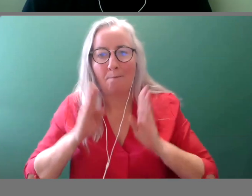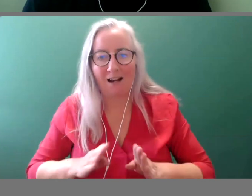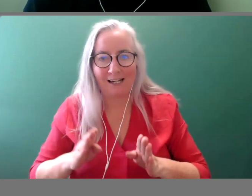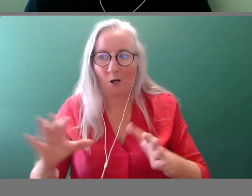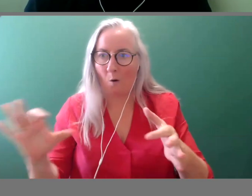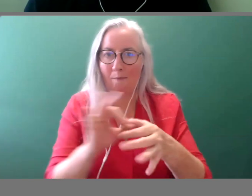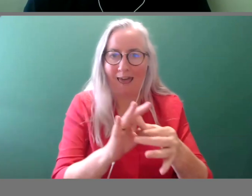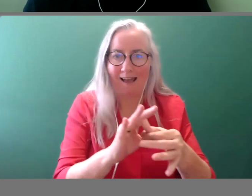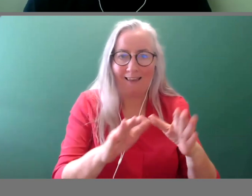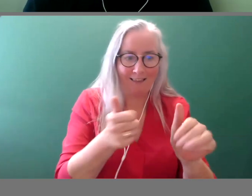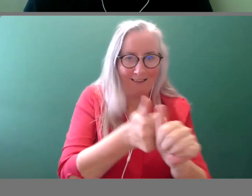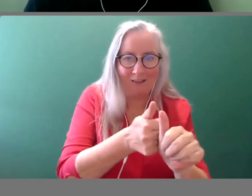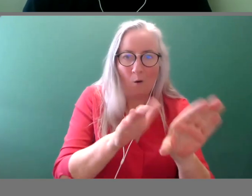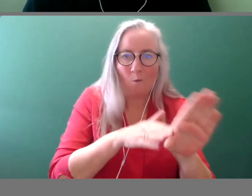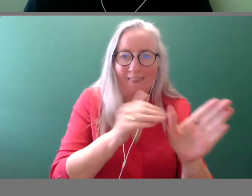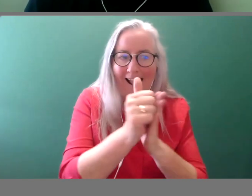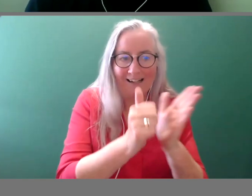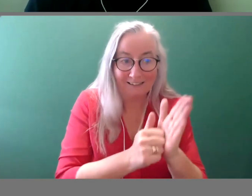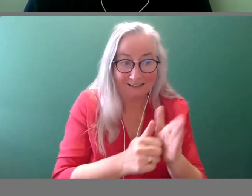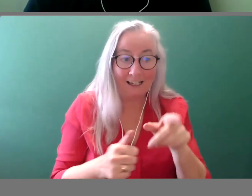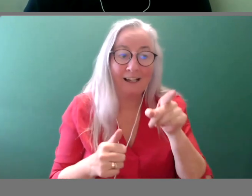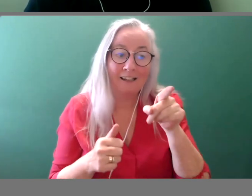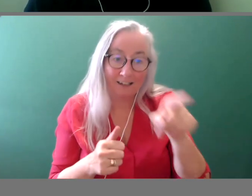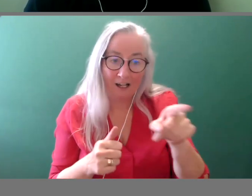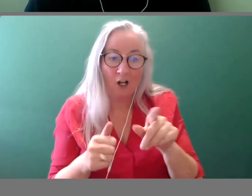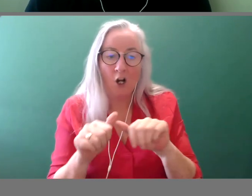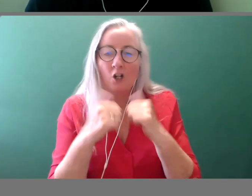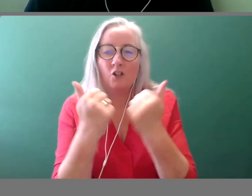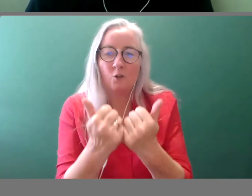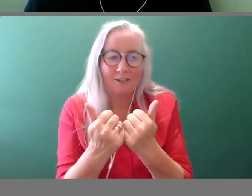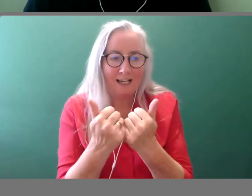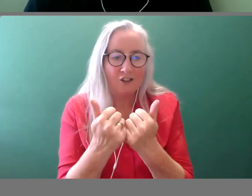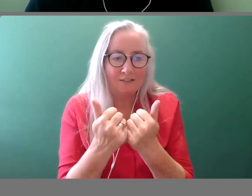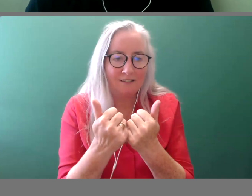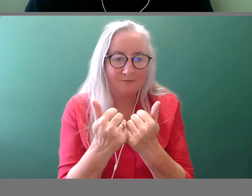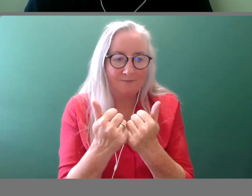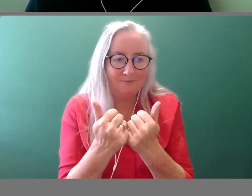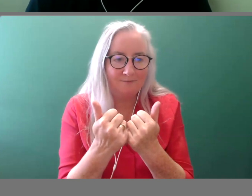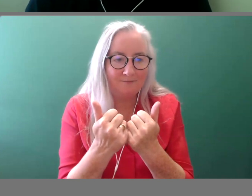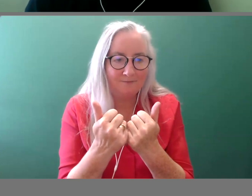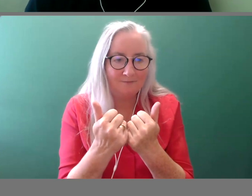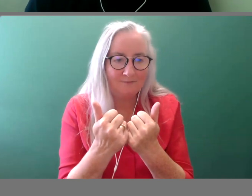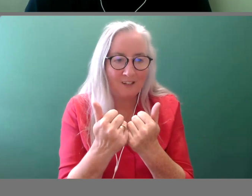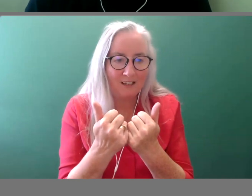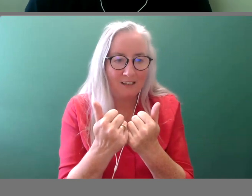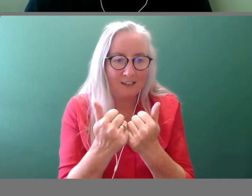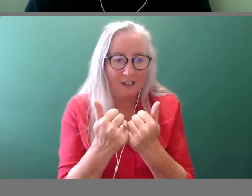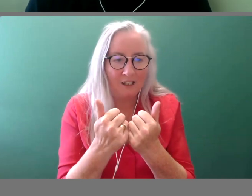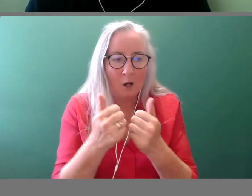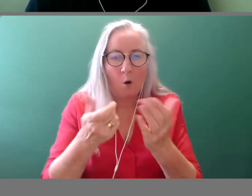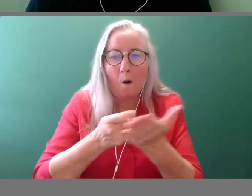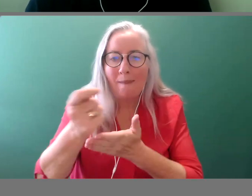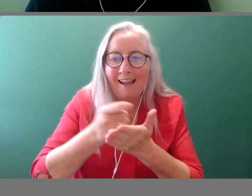The code is supported by an associated complaints process which applies under various sections in